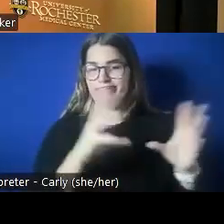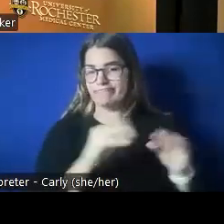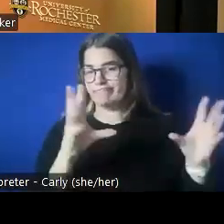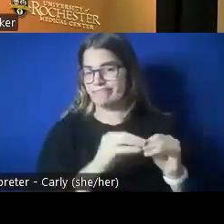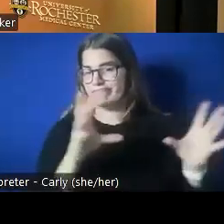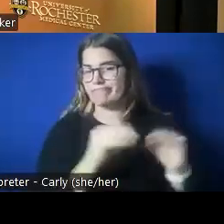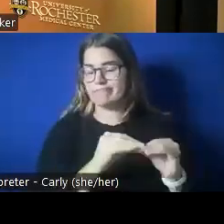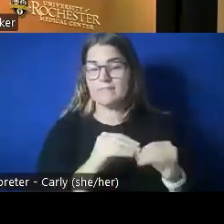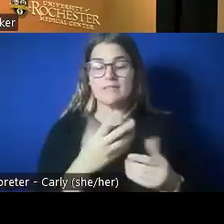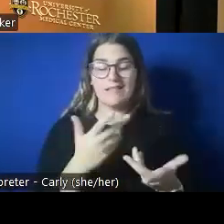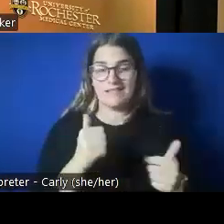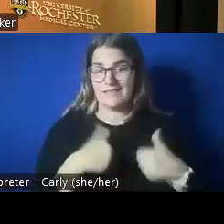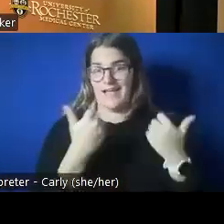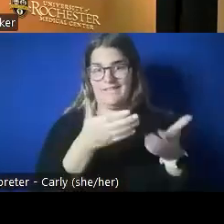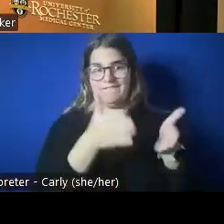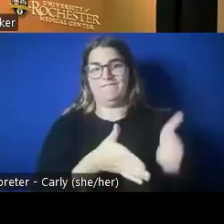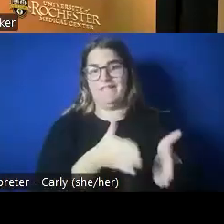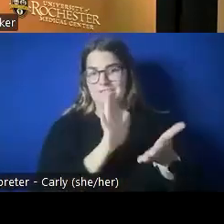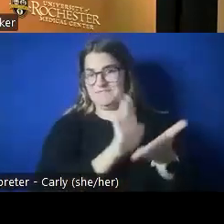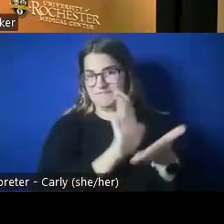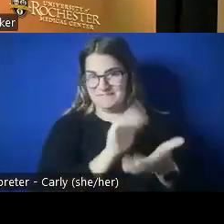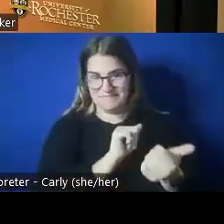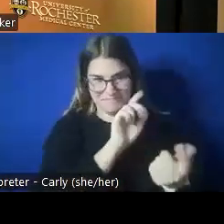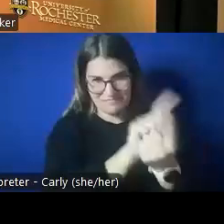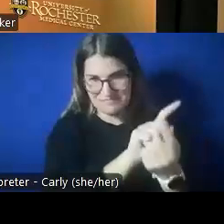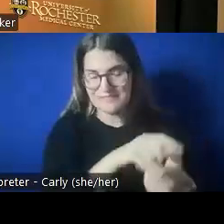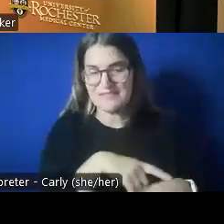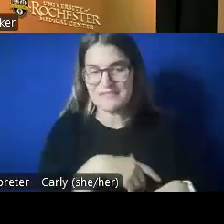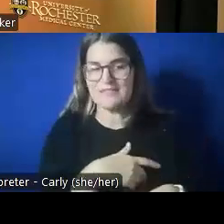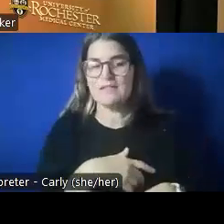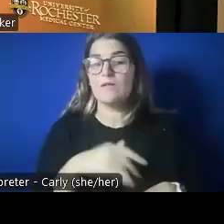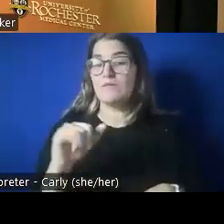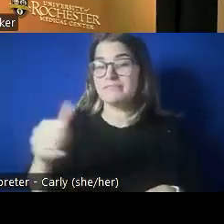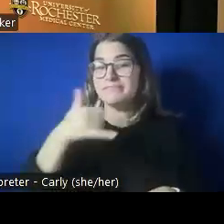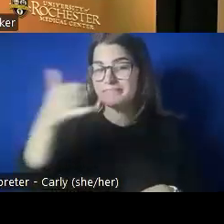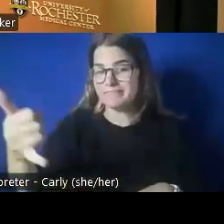live in person to kind of talk through things you can also call us um and we can do consults with